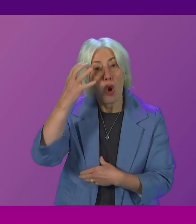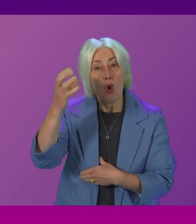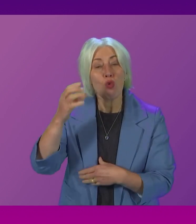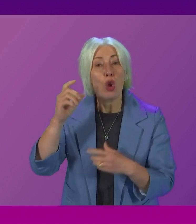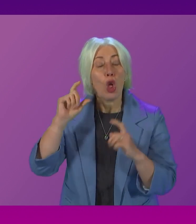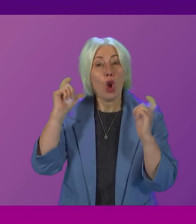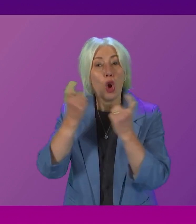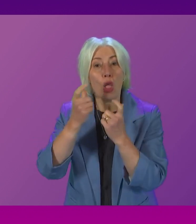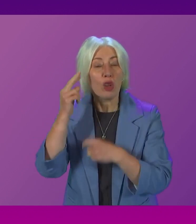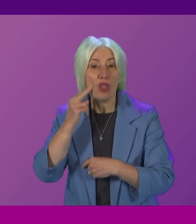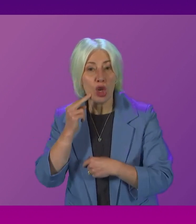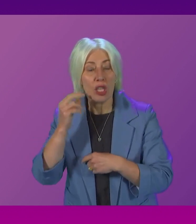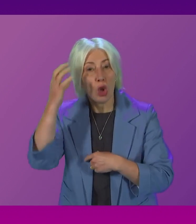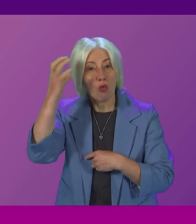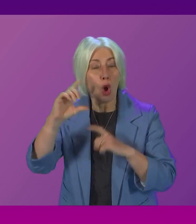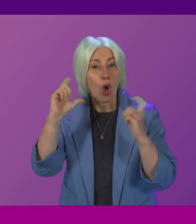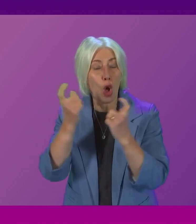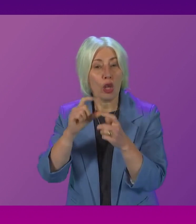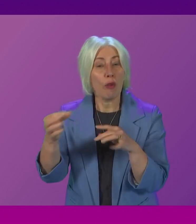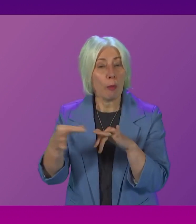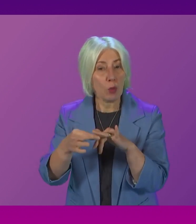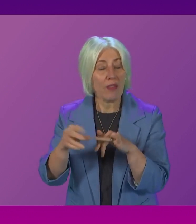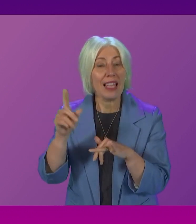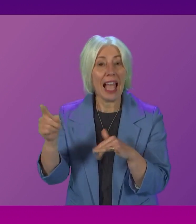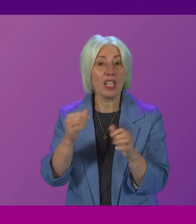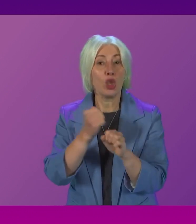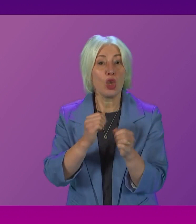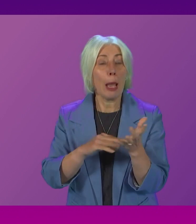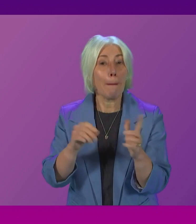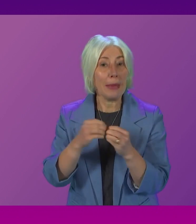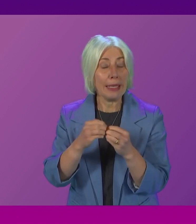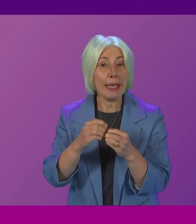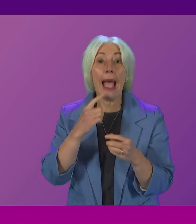and the GMB to listen to their concerns, act on them and avoid strikes next year?